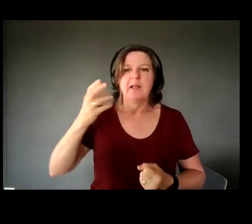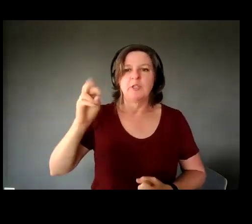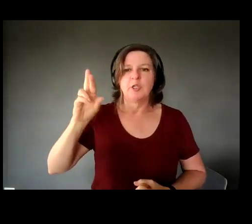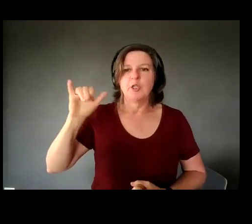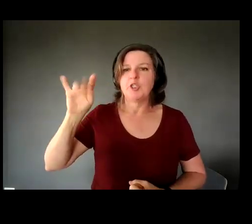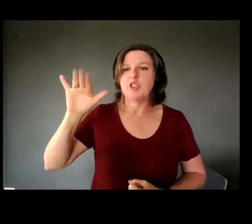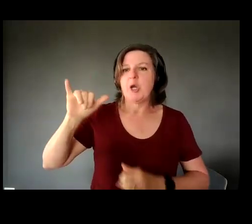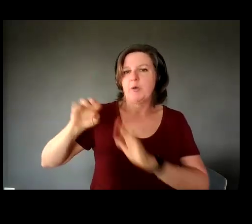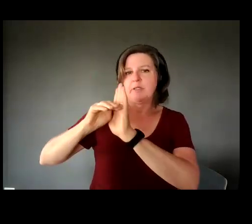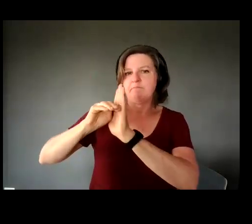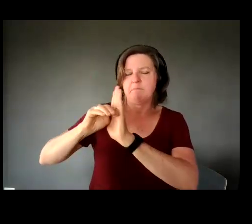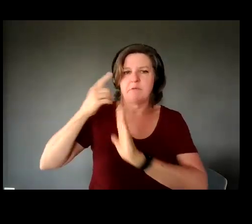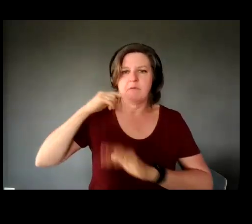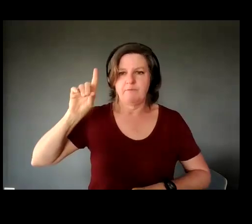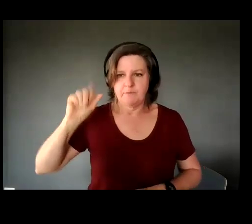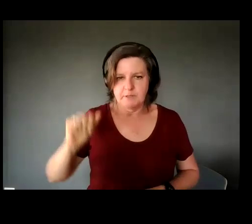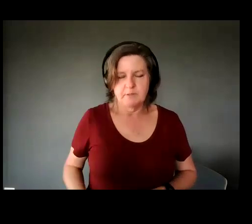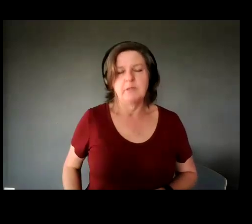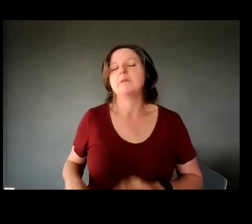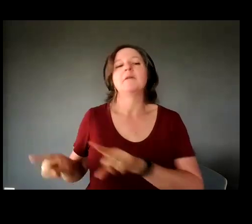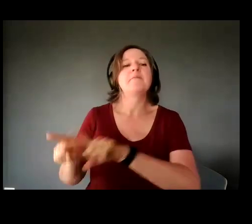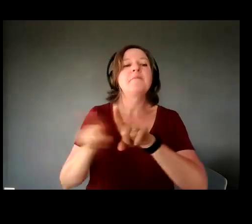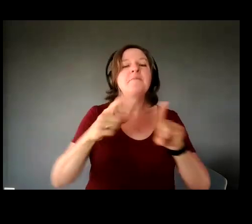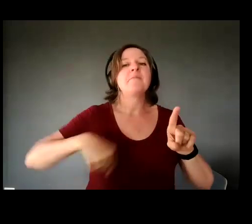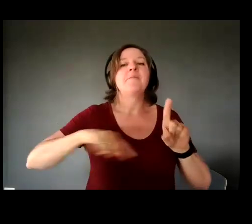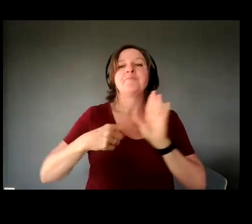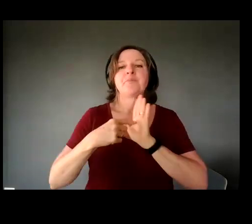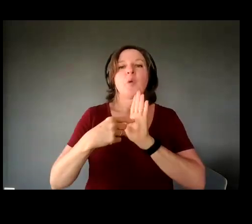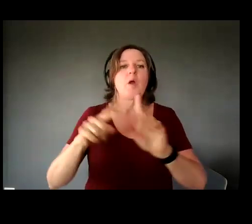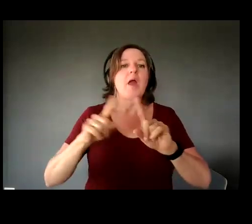And then we are also portrayed as inspirational, often when we have